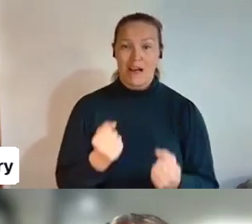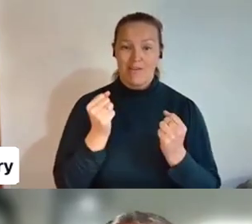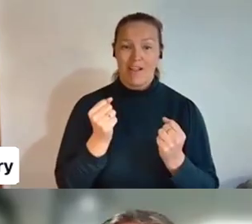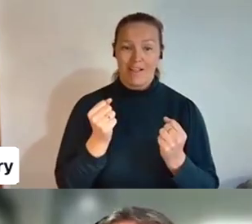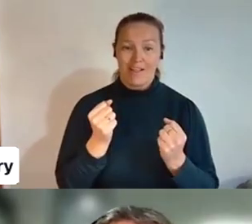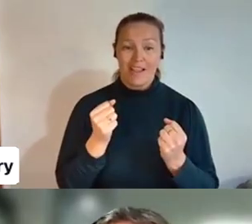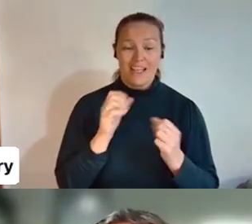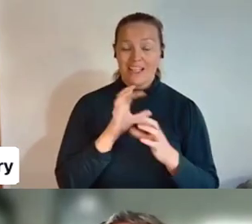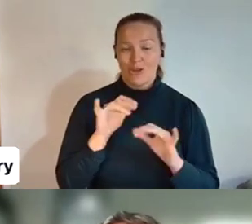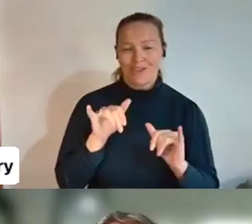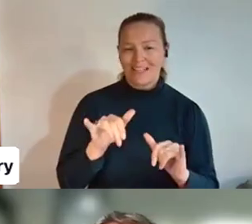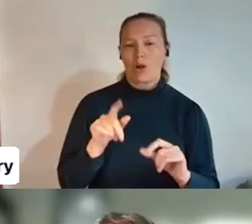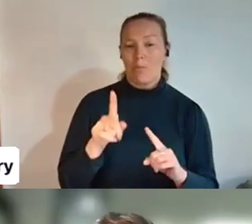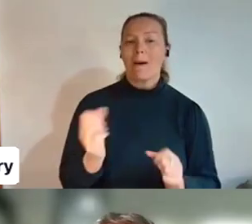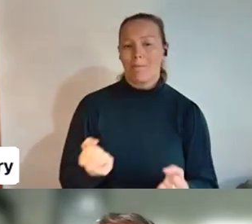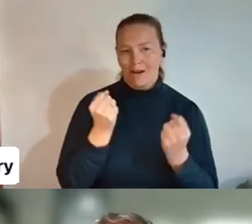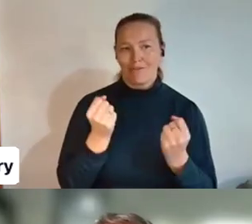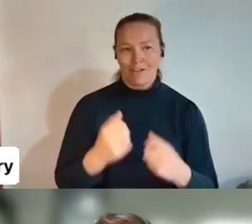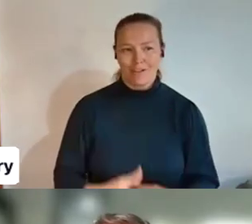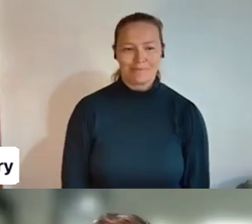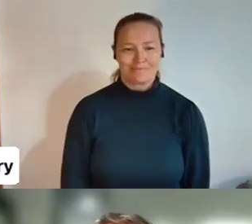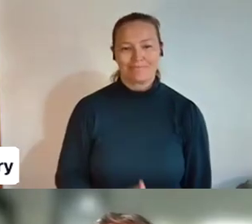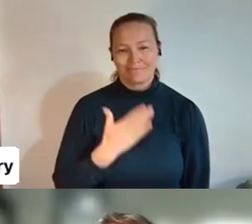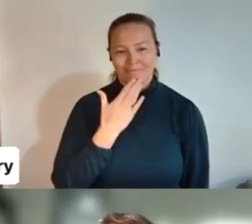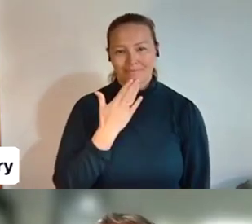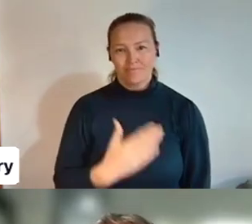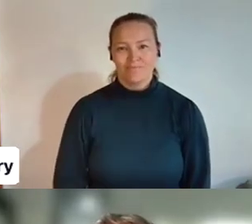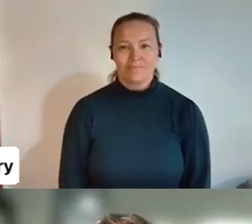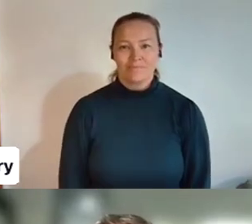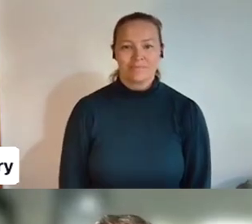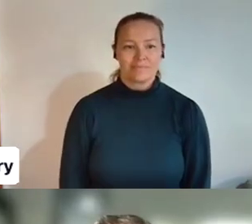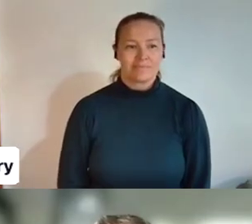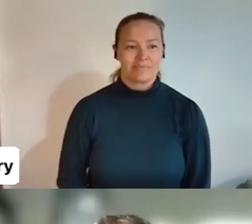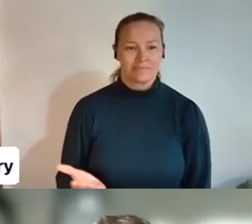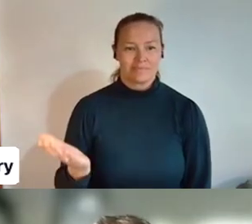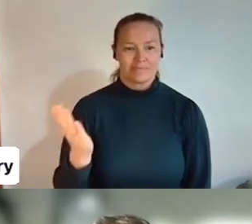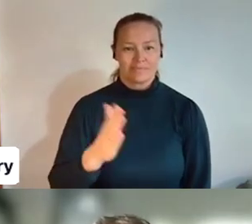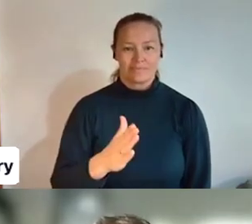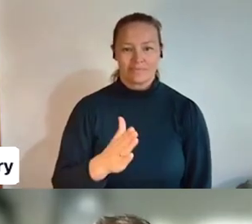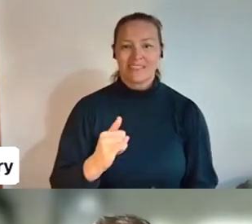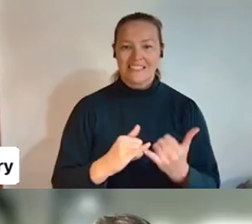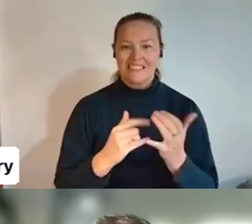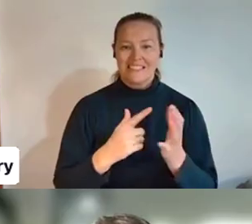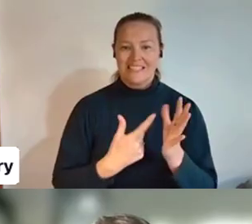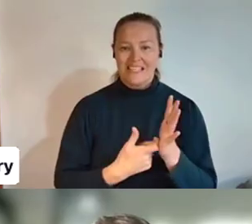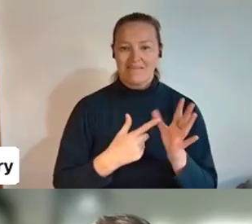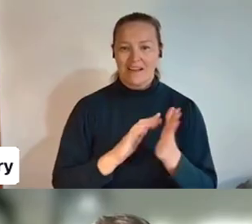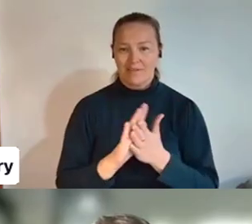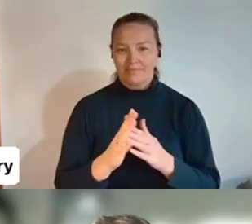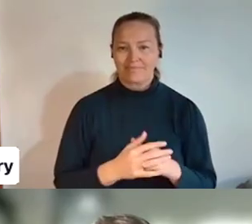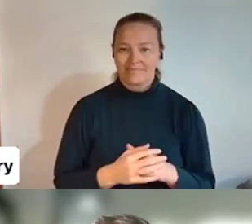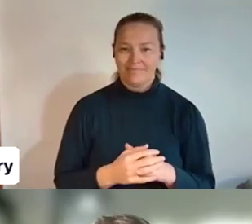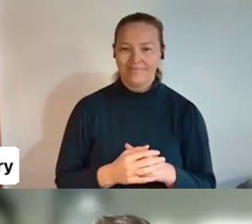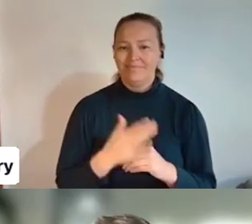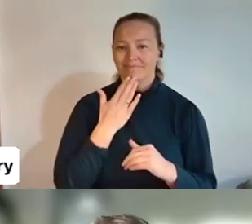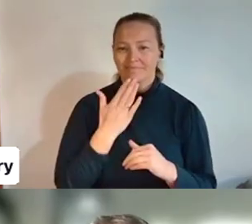powerful, so thank you so much for that. Can we go to you, Dr Sarah. Kia ora, thank you so much. So